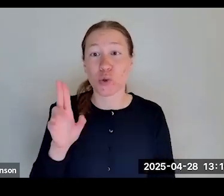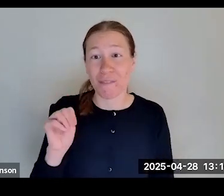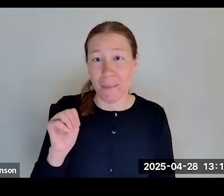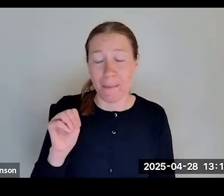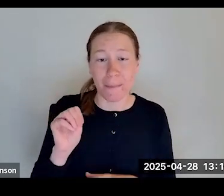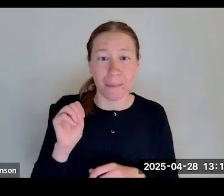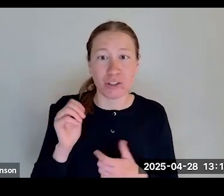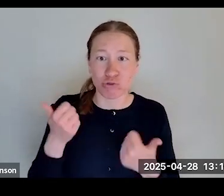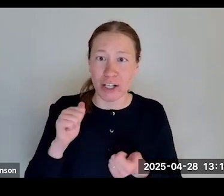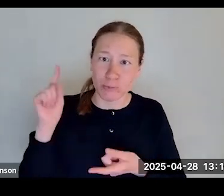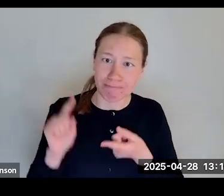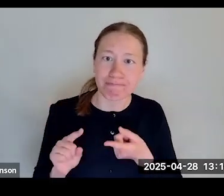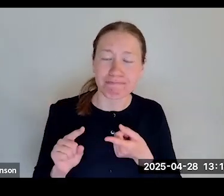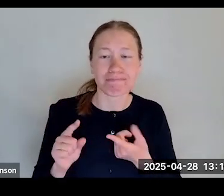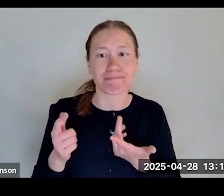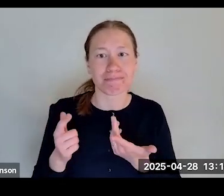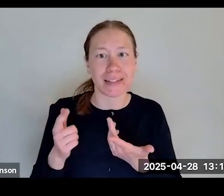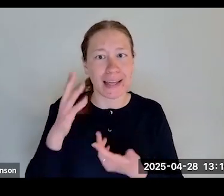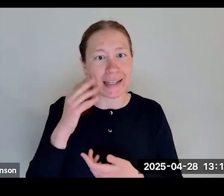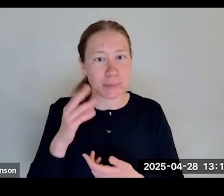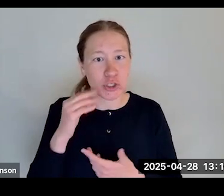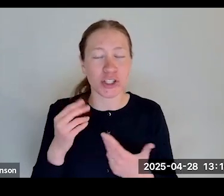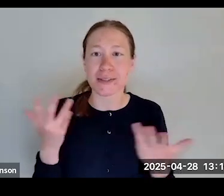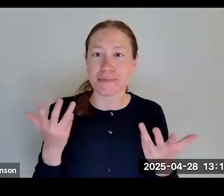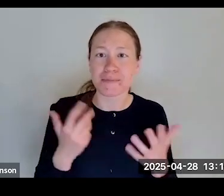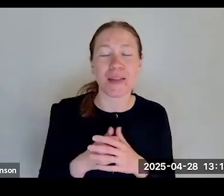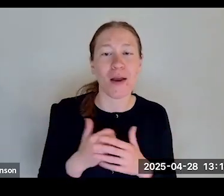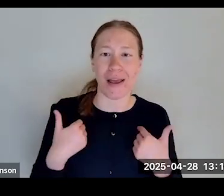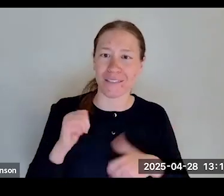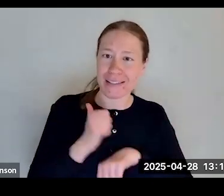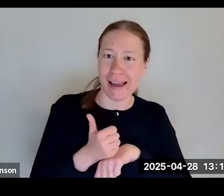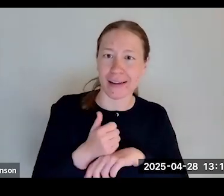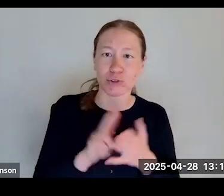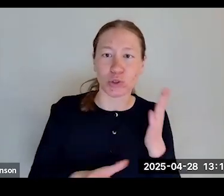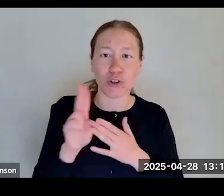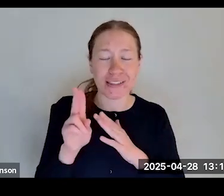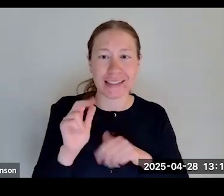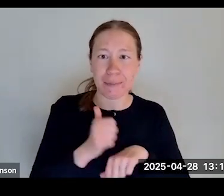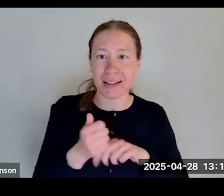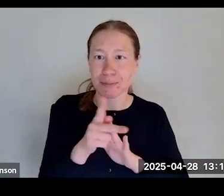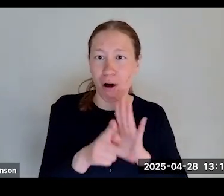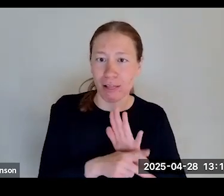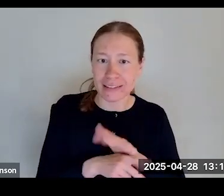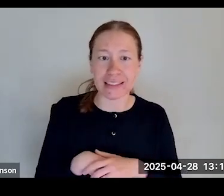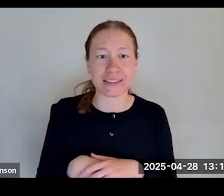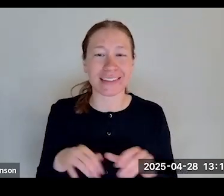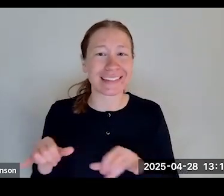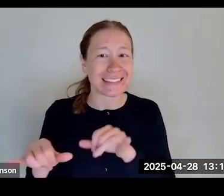to prevent these things from happening is that we have university based policies, standard practice guidelines, or SPGs,